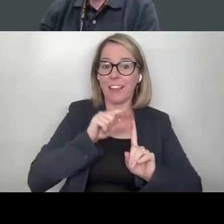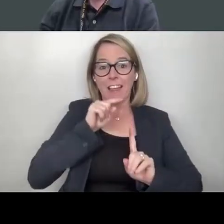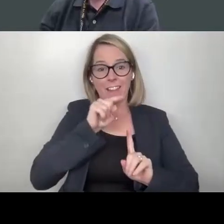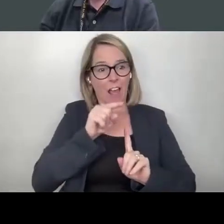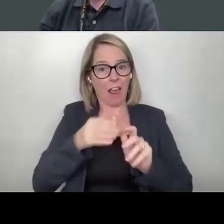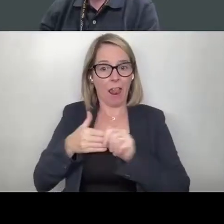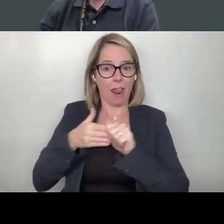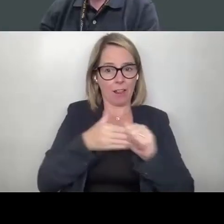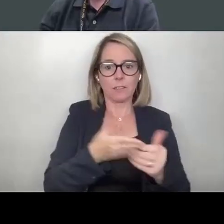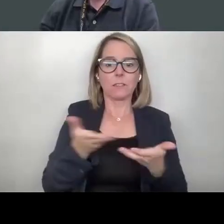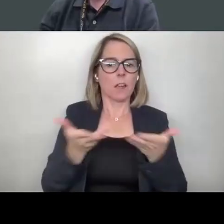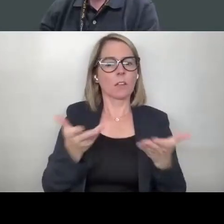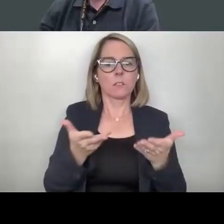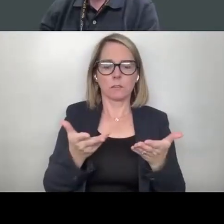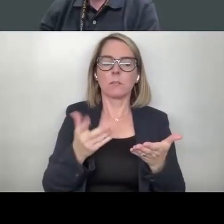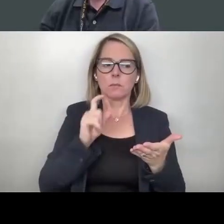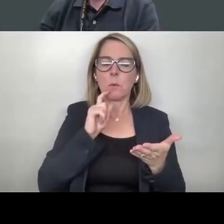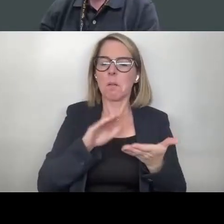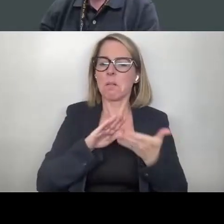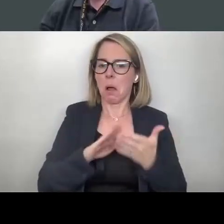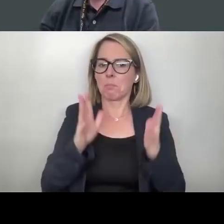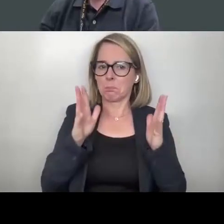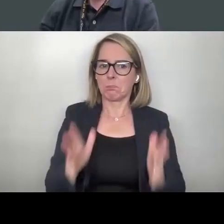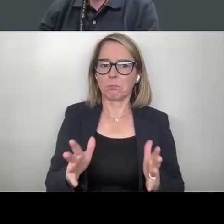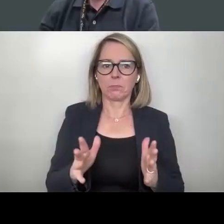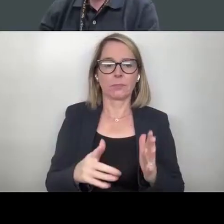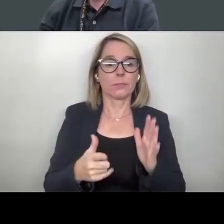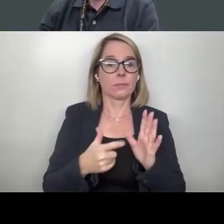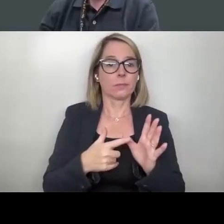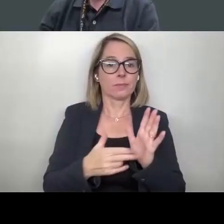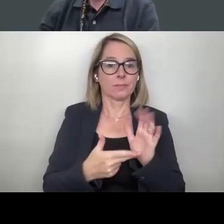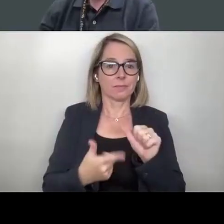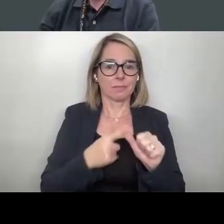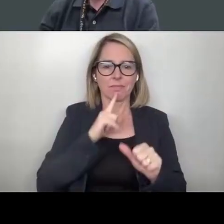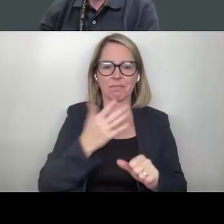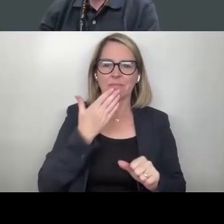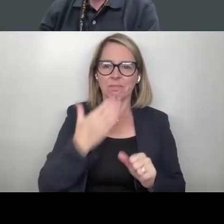Anna: Excellent. Thank you, Julian. Cathy